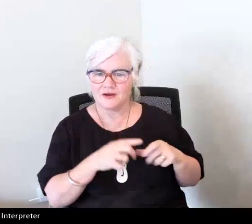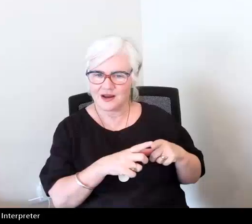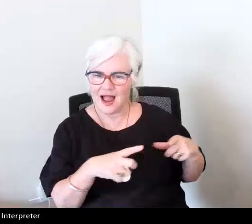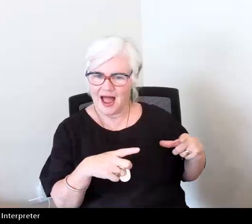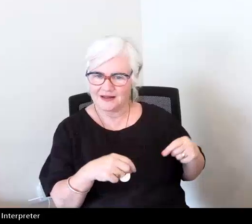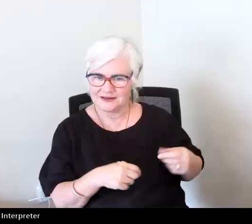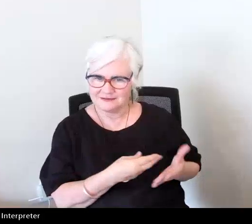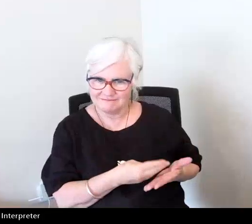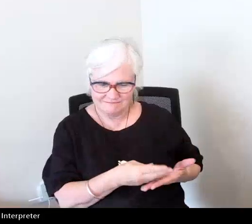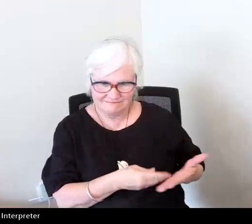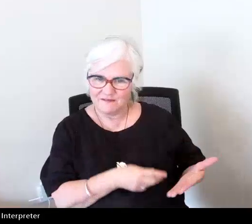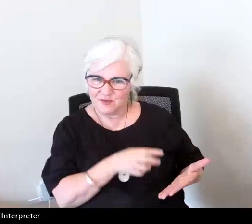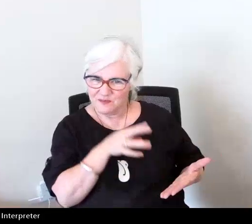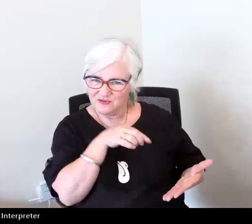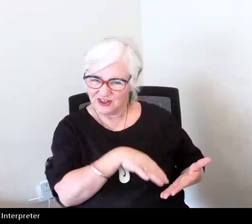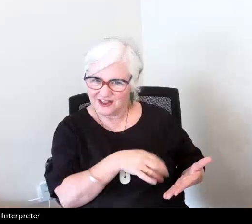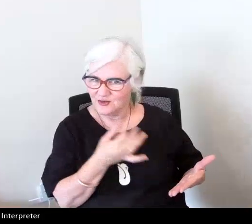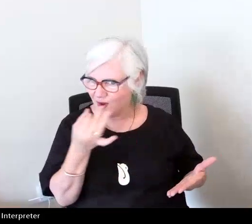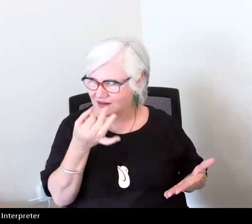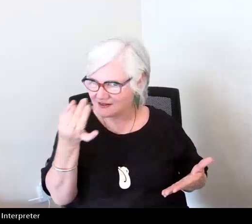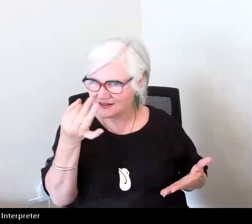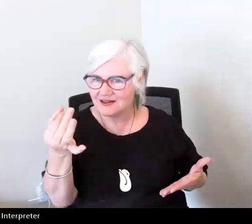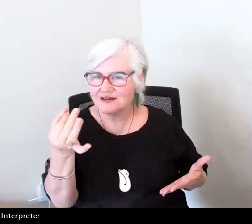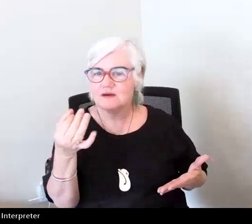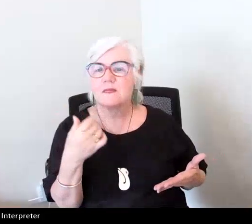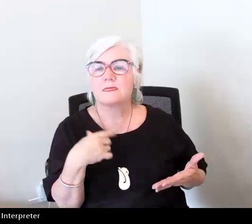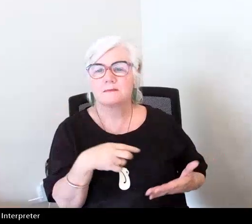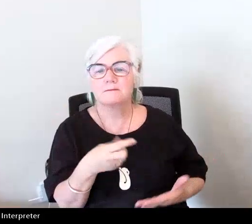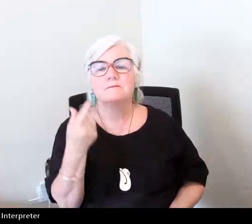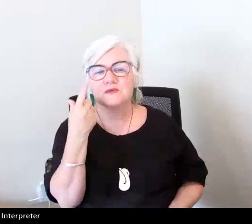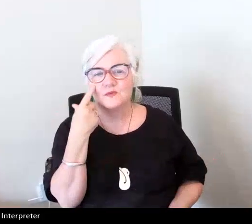some questions and yeah, that's what we kind of look out for.